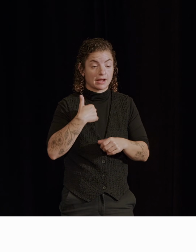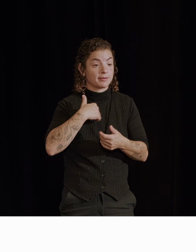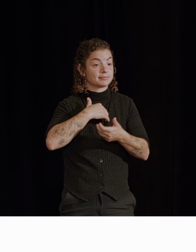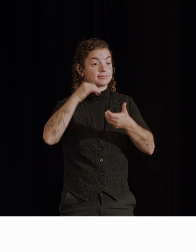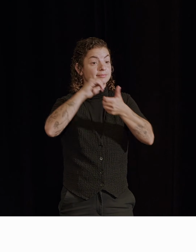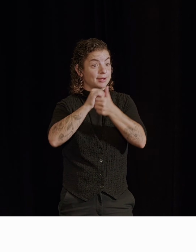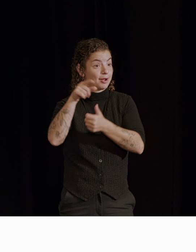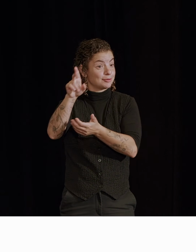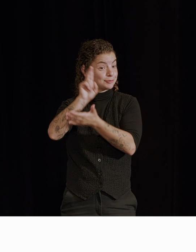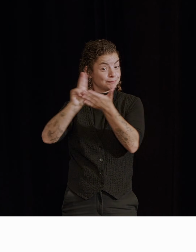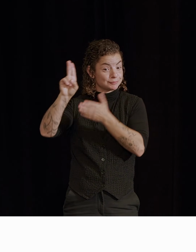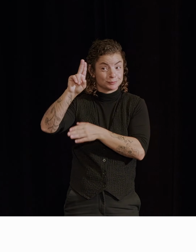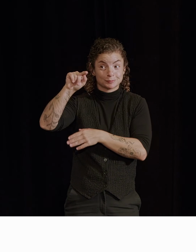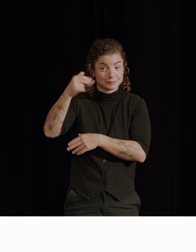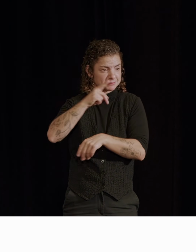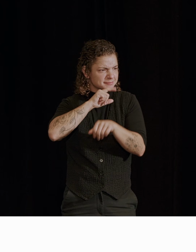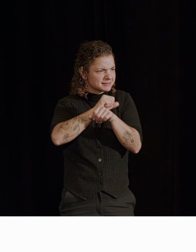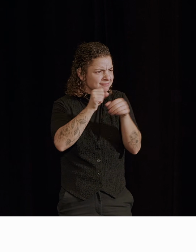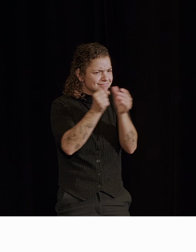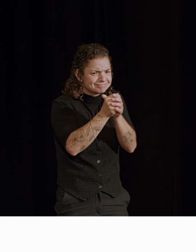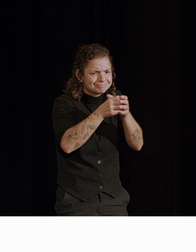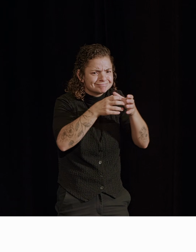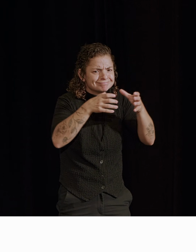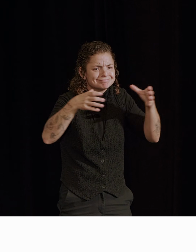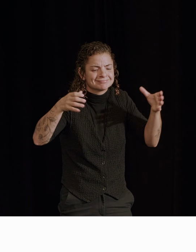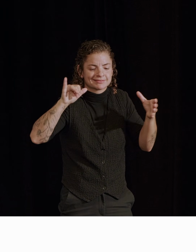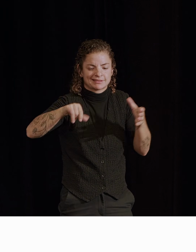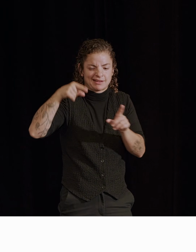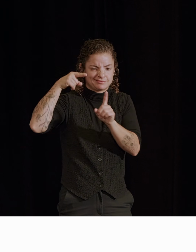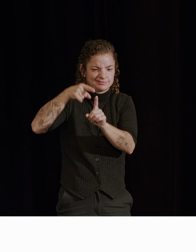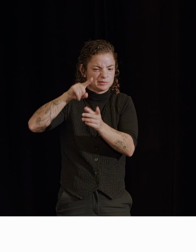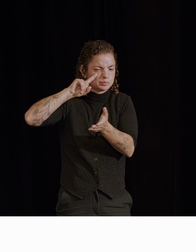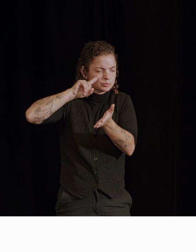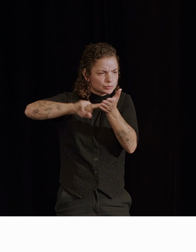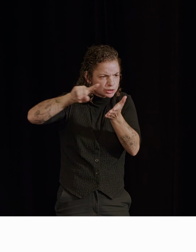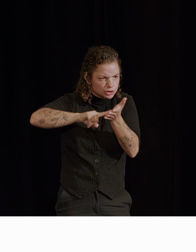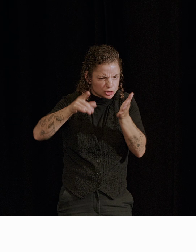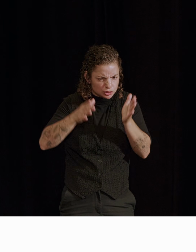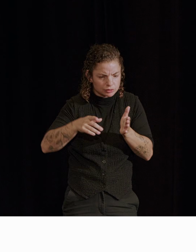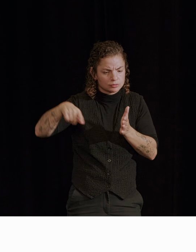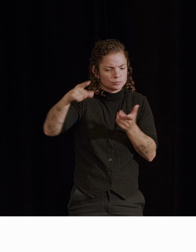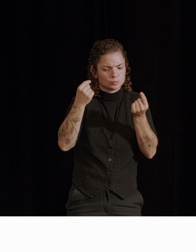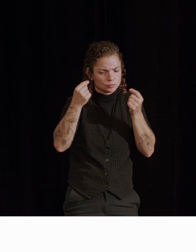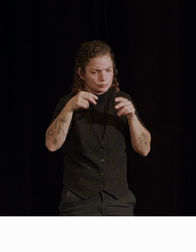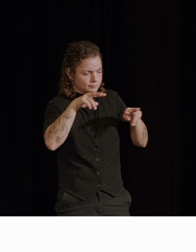Researchers will evaluate how neural band gestures could interface with mobility devices, including